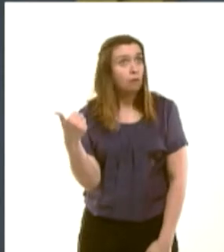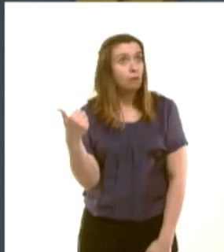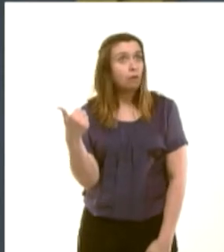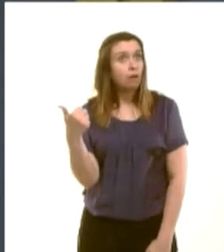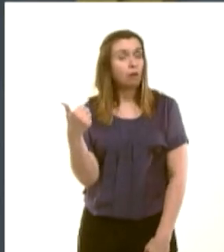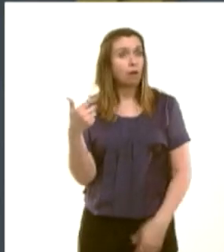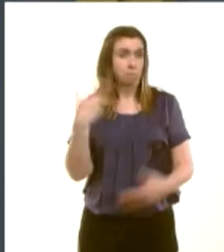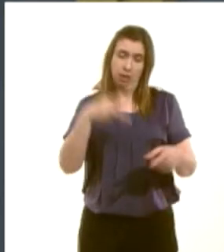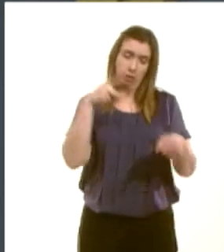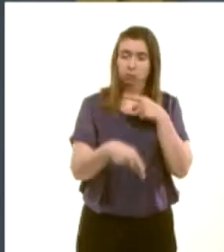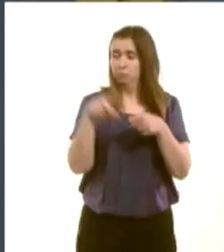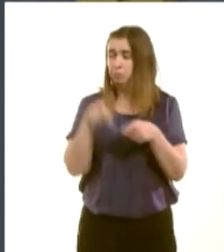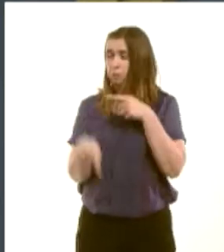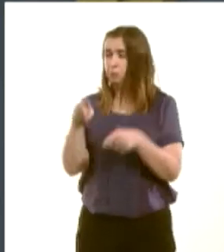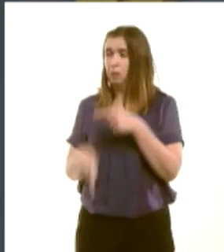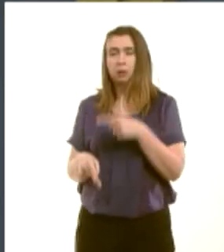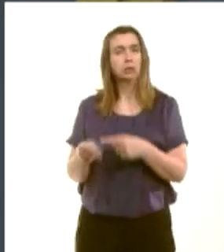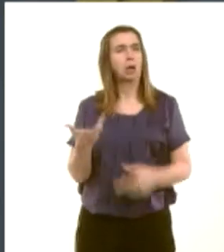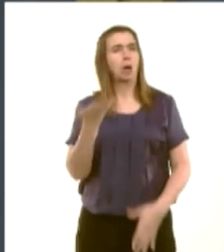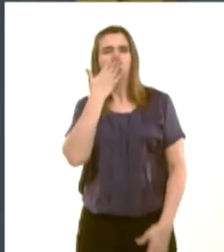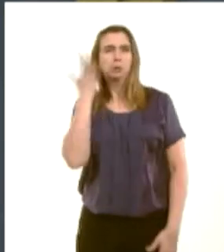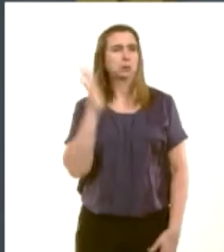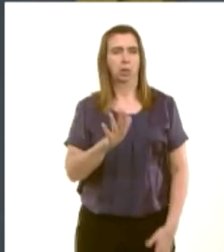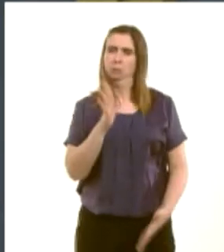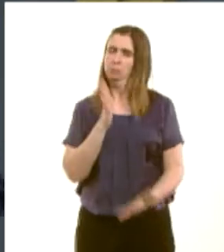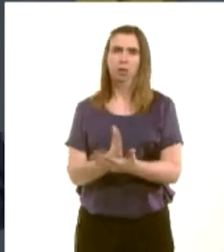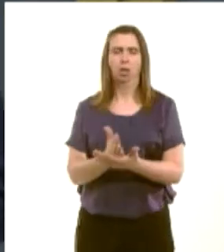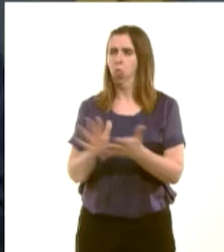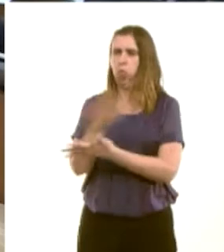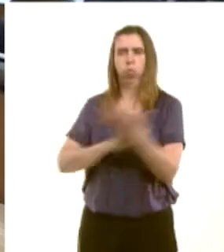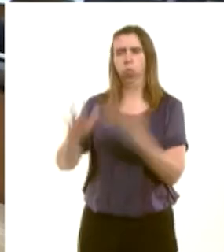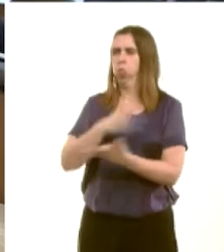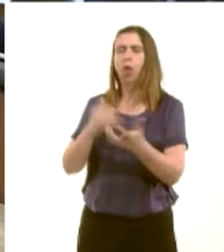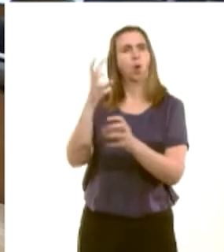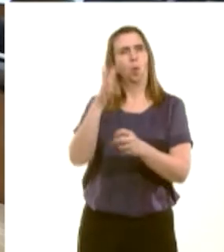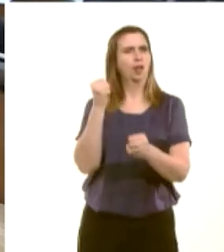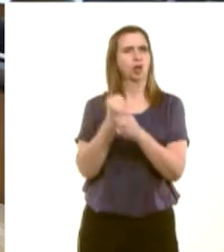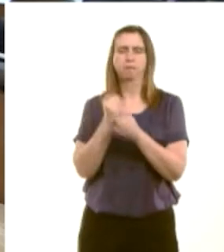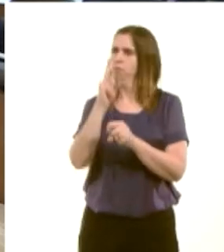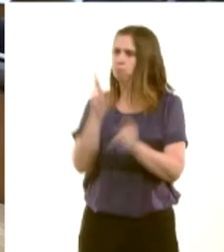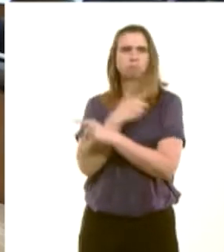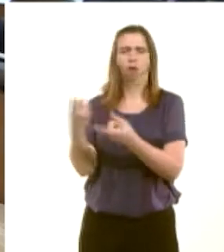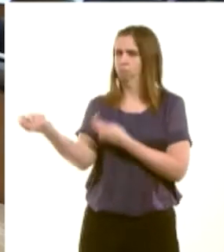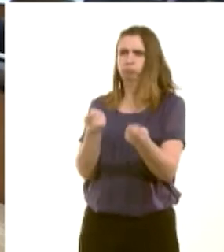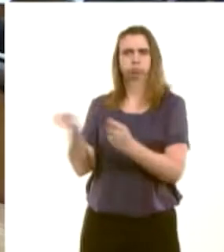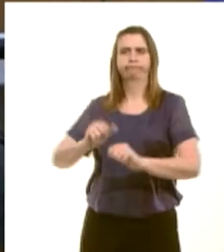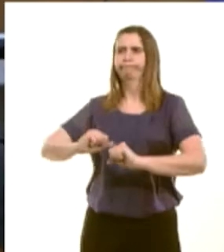of the under-resourcing, it does not excuse the mismanagement of the NHS by the Welsh Government. Carwyn Jones: He has no evidence of that,